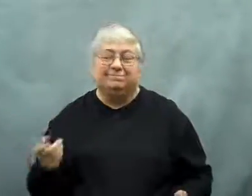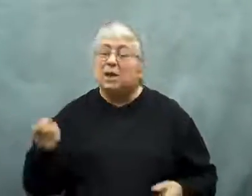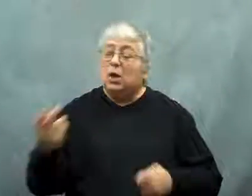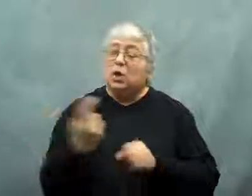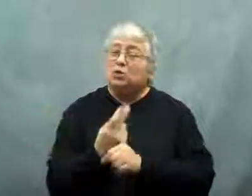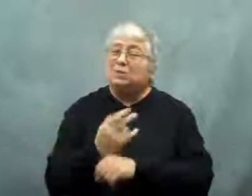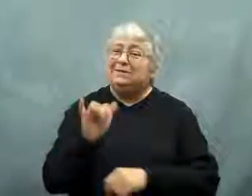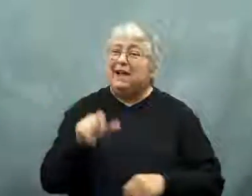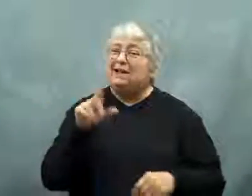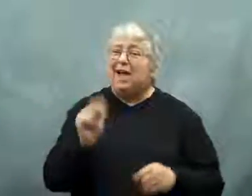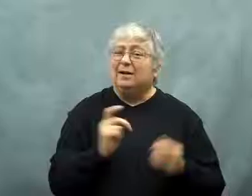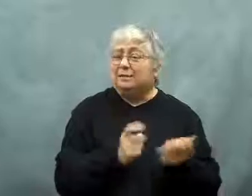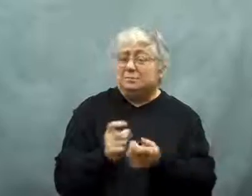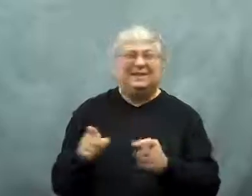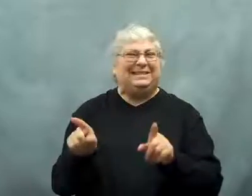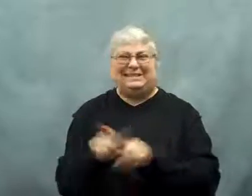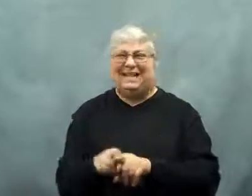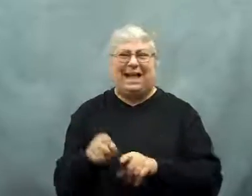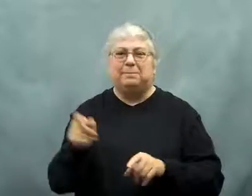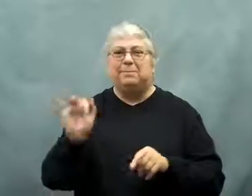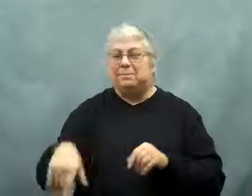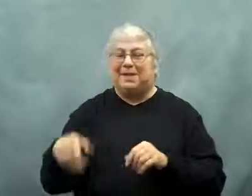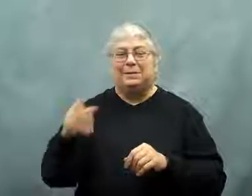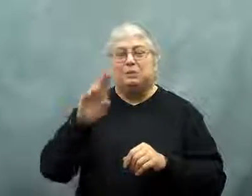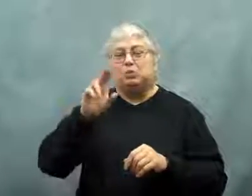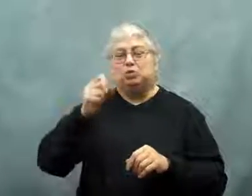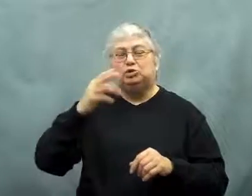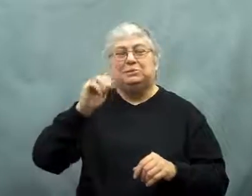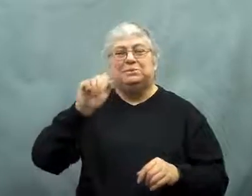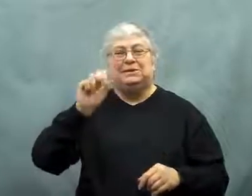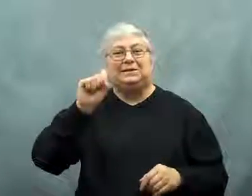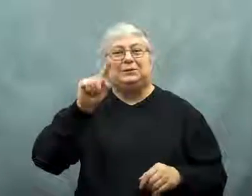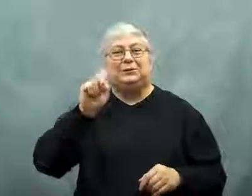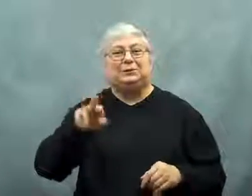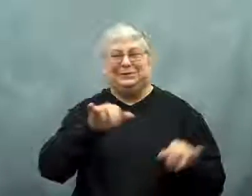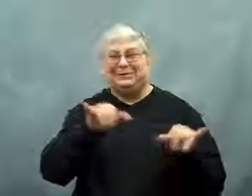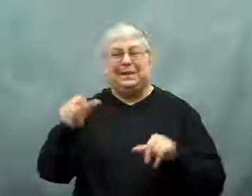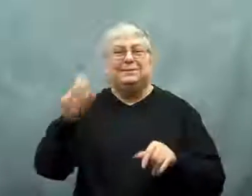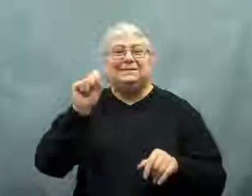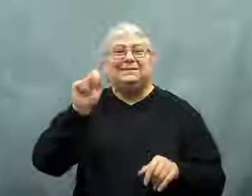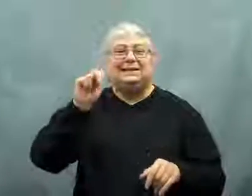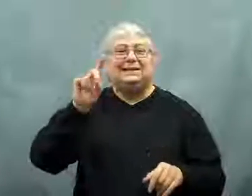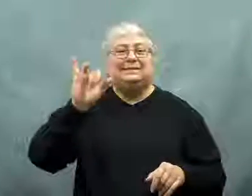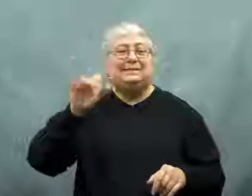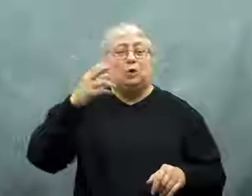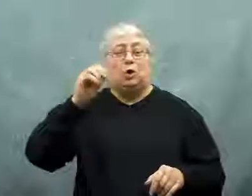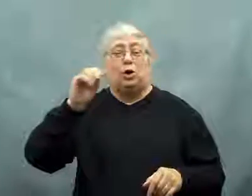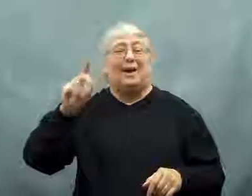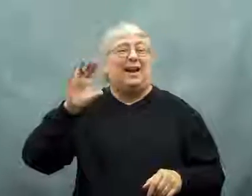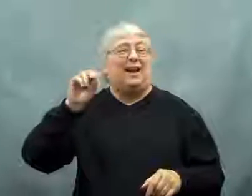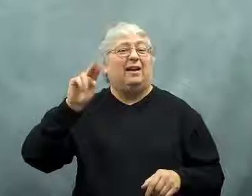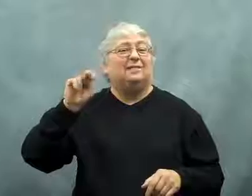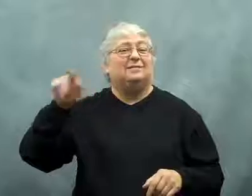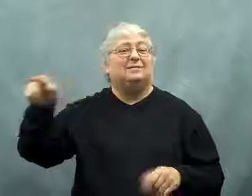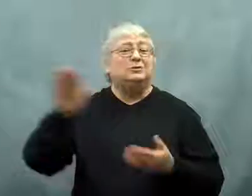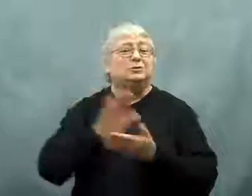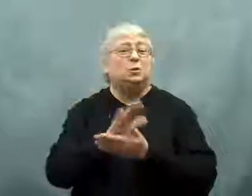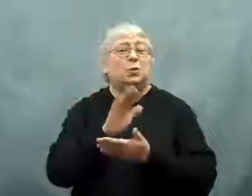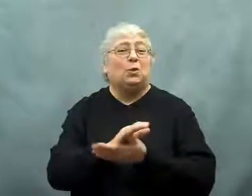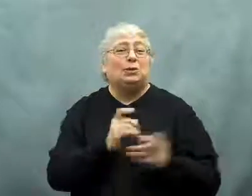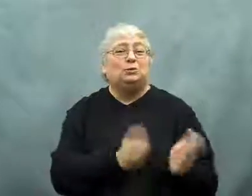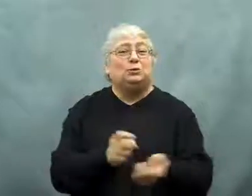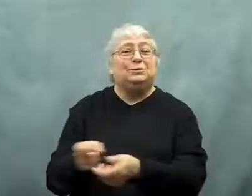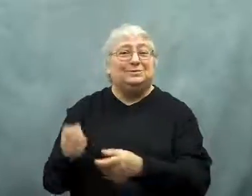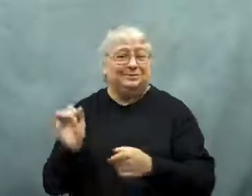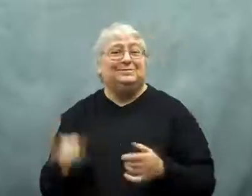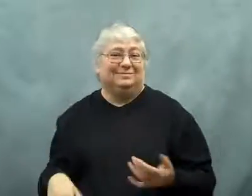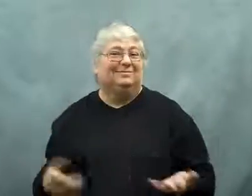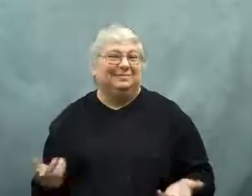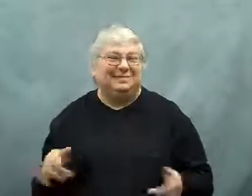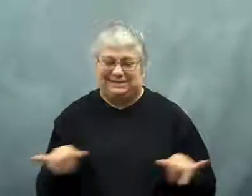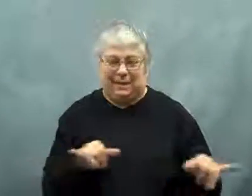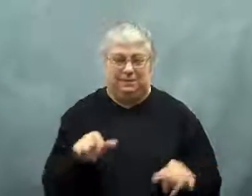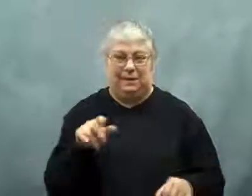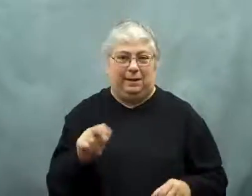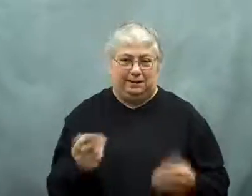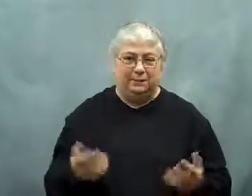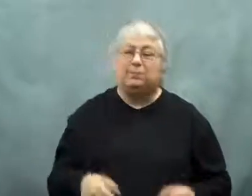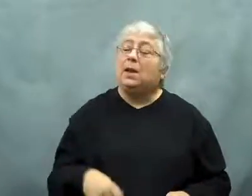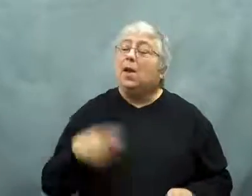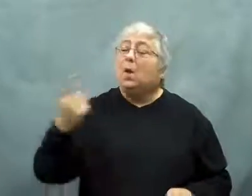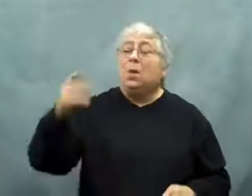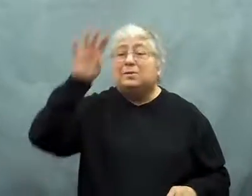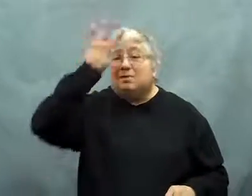He had a Bushmaster rifle, similar to the one used in the